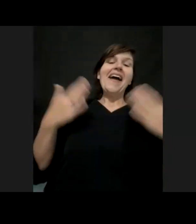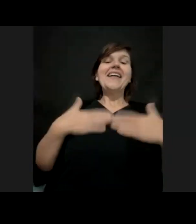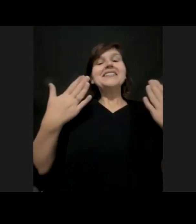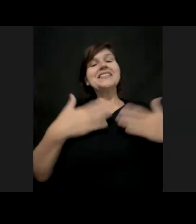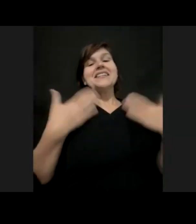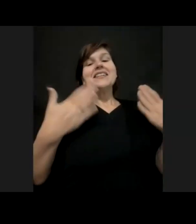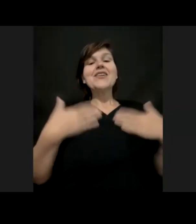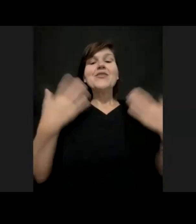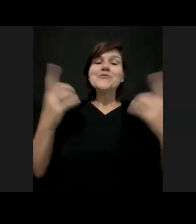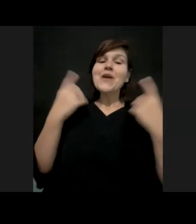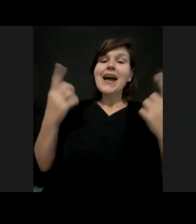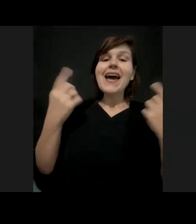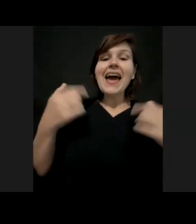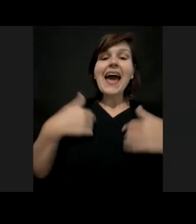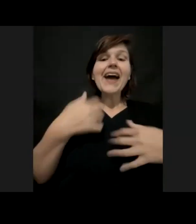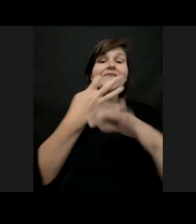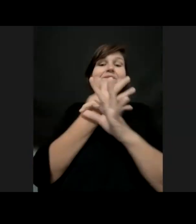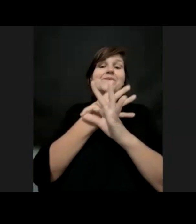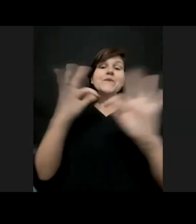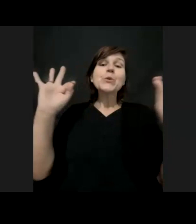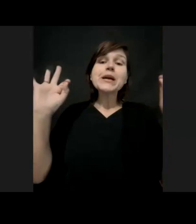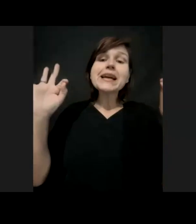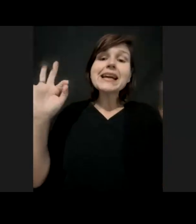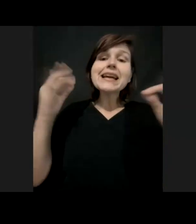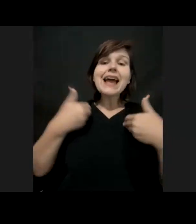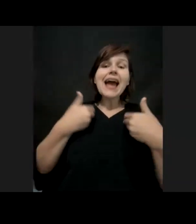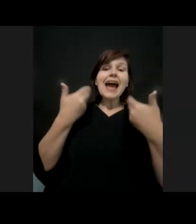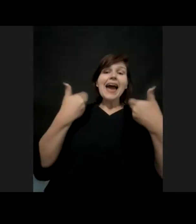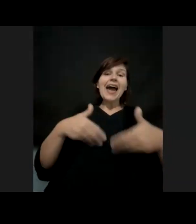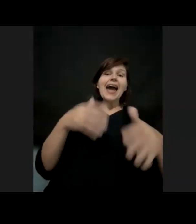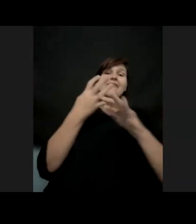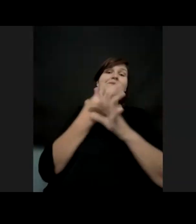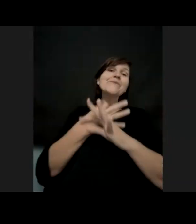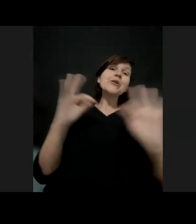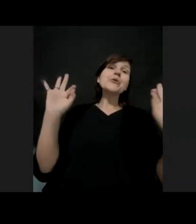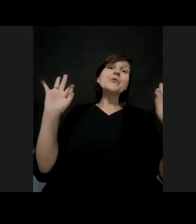I'm free! I'm free!"